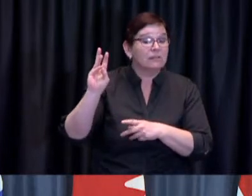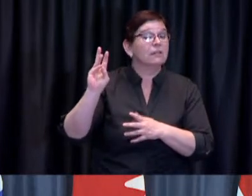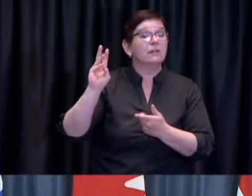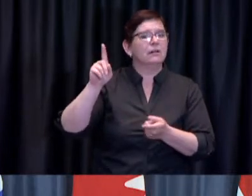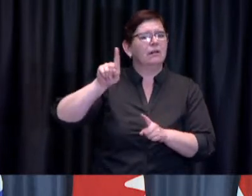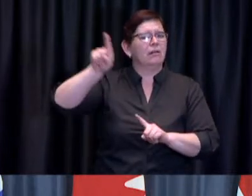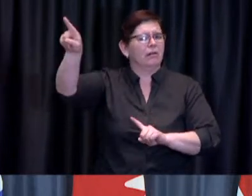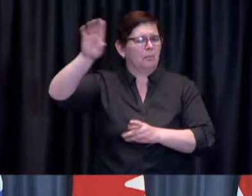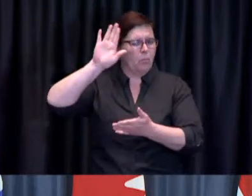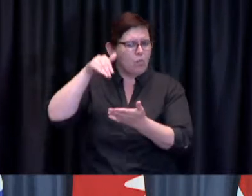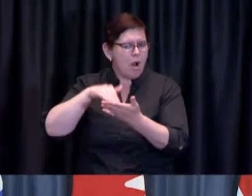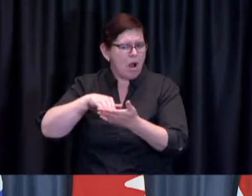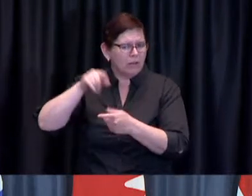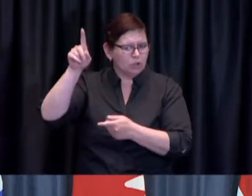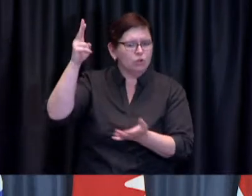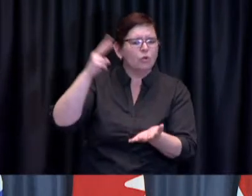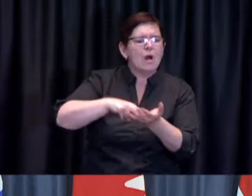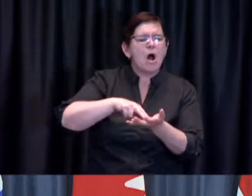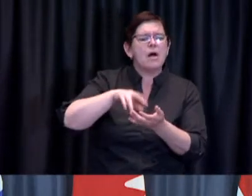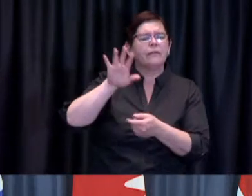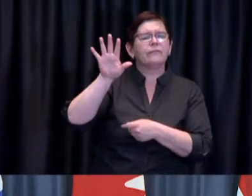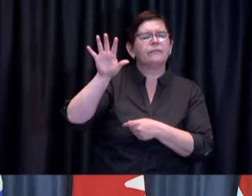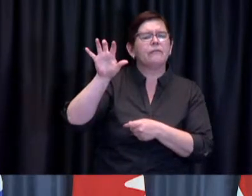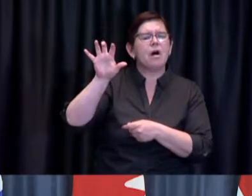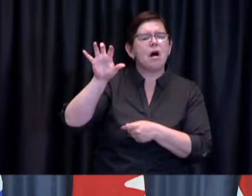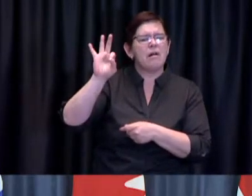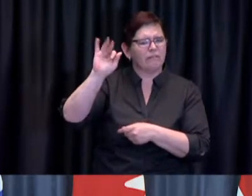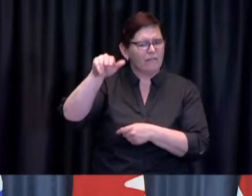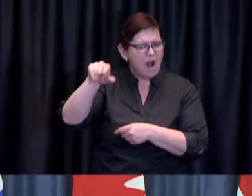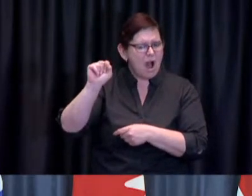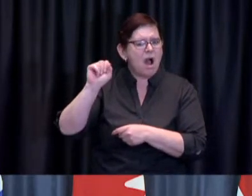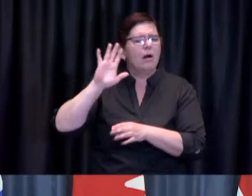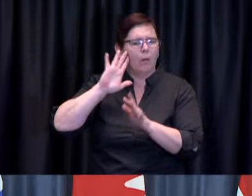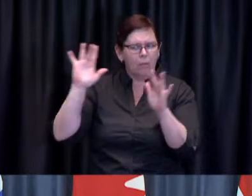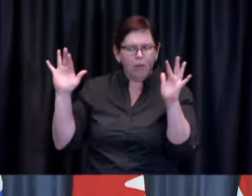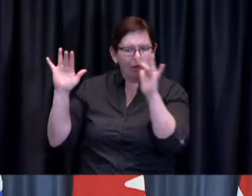fans when the Quebec government lifts some of the restrictions do you think that could be